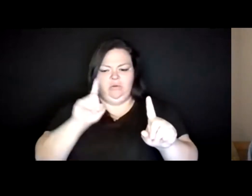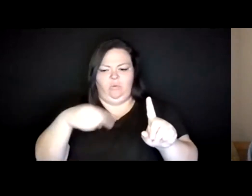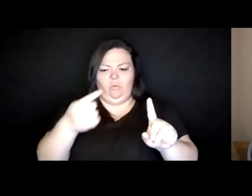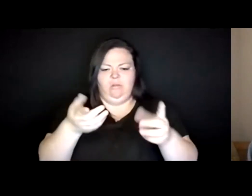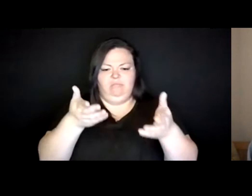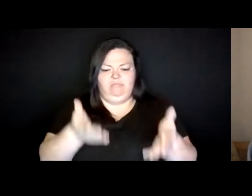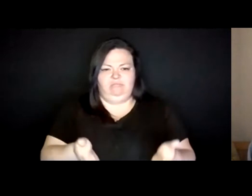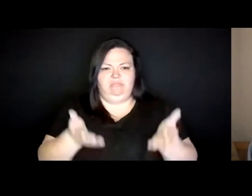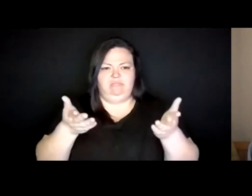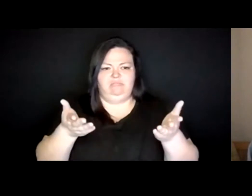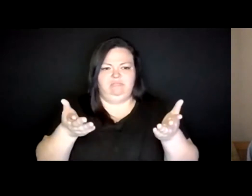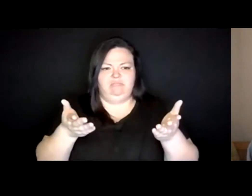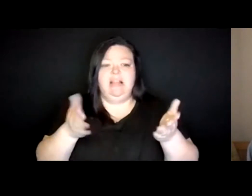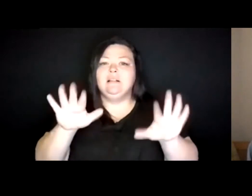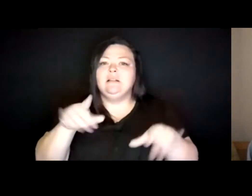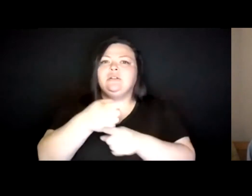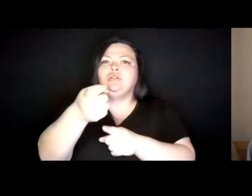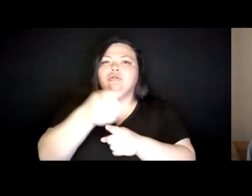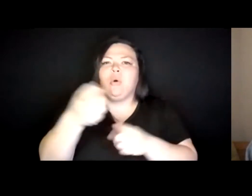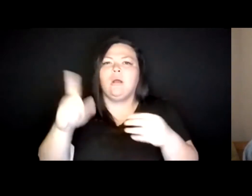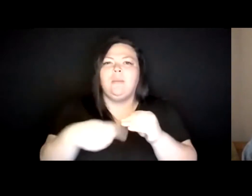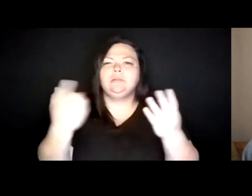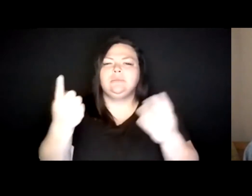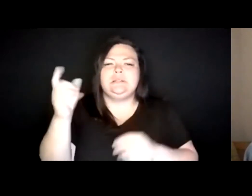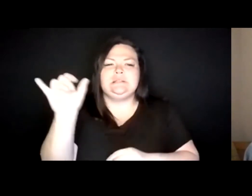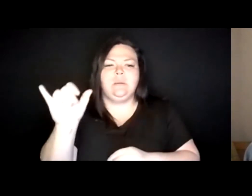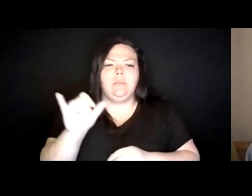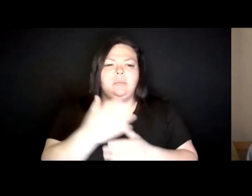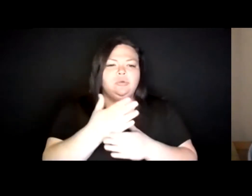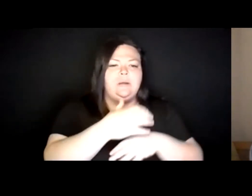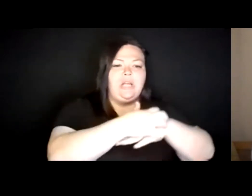There’s a joke about what’s similar/ between a grape and an airplane/